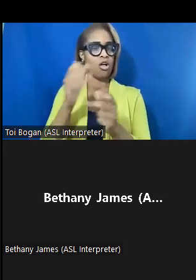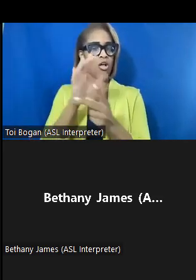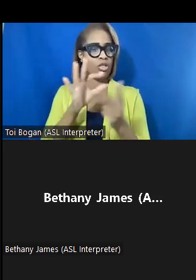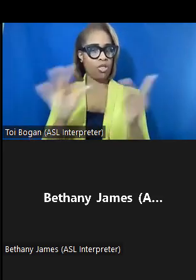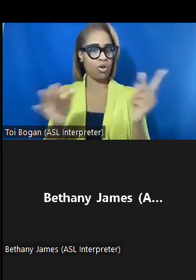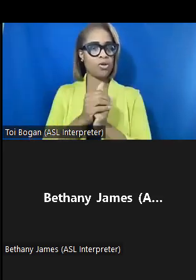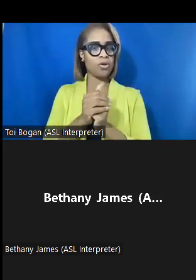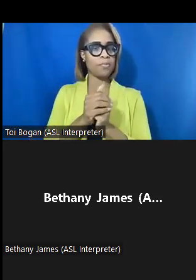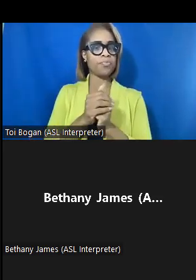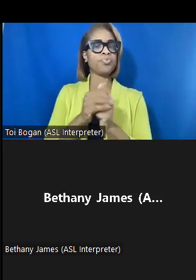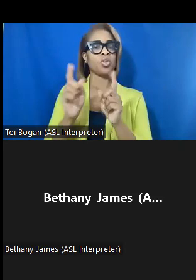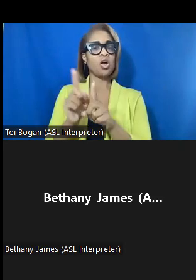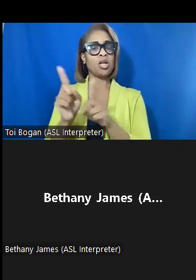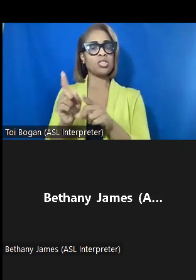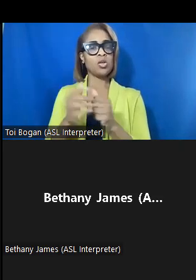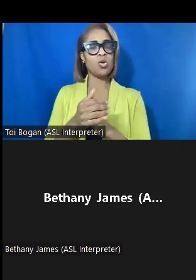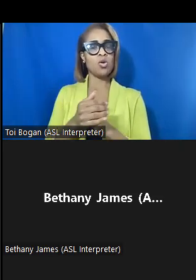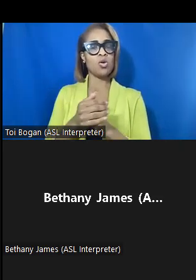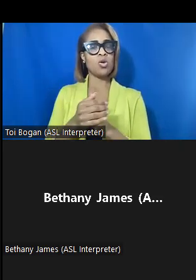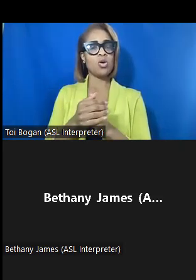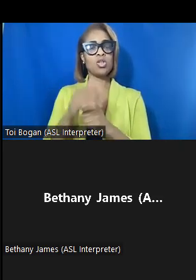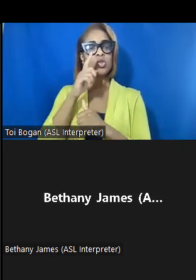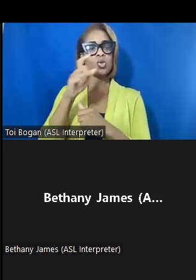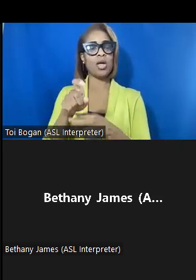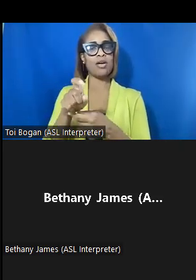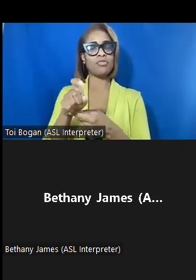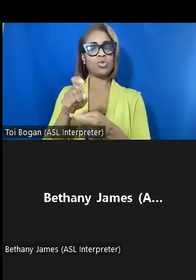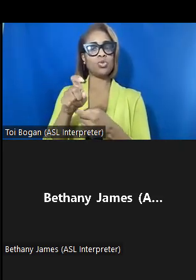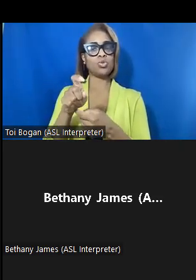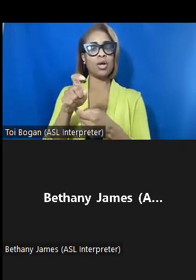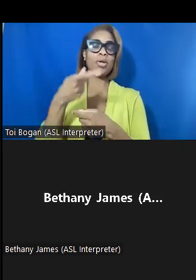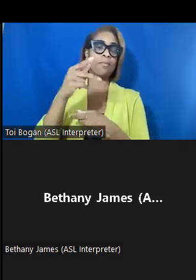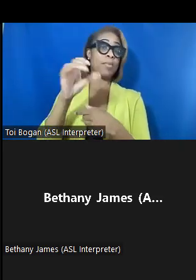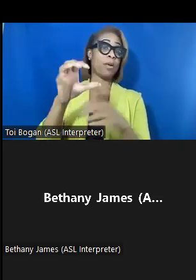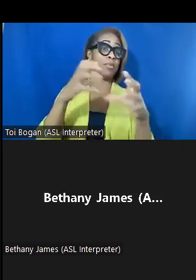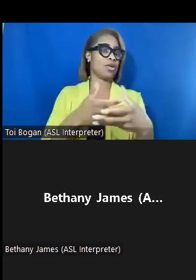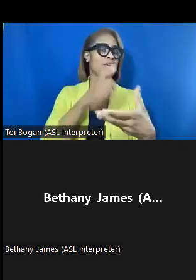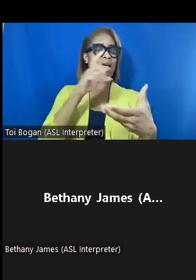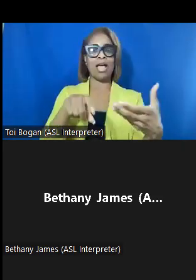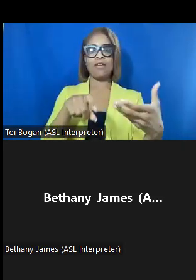And then finally, you don't have to a public entity does not have to provide things that